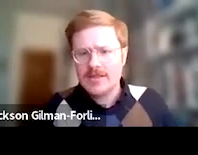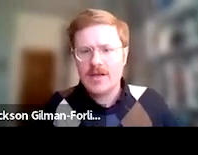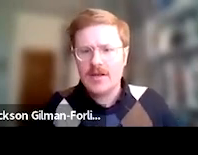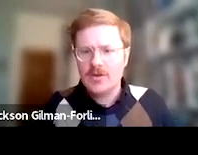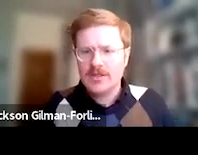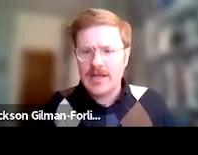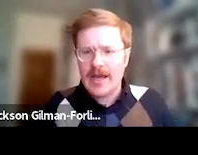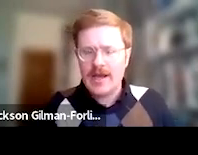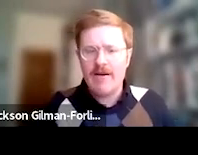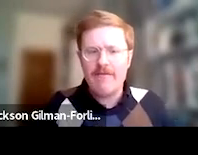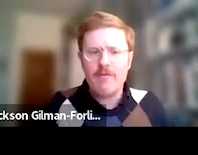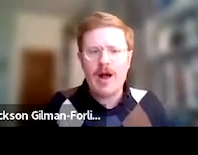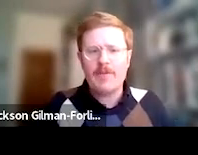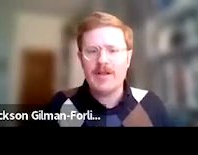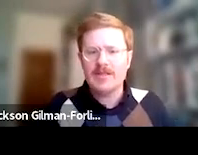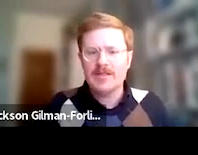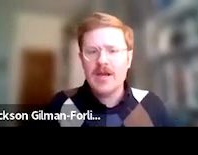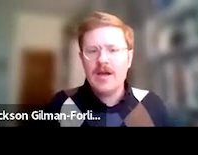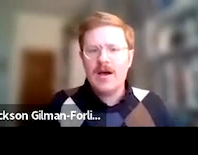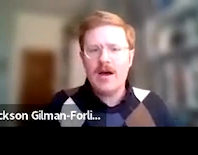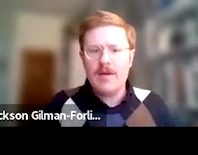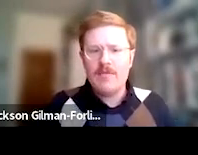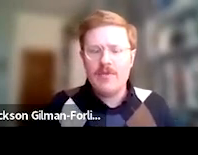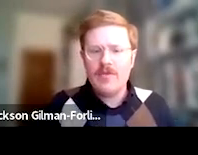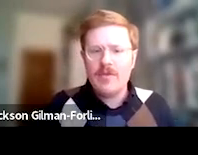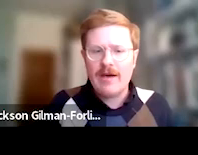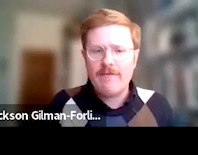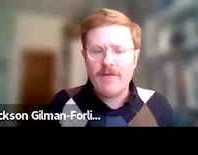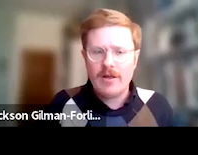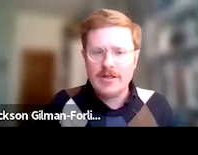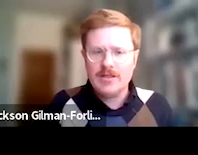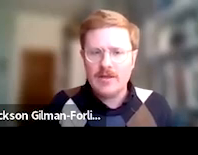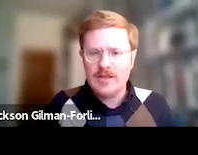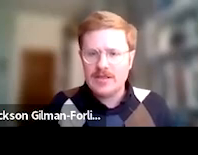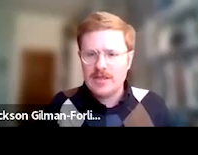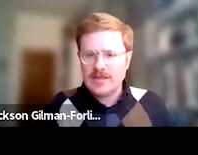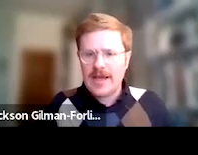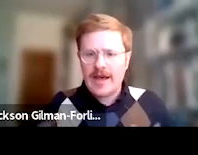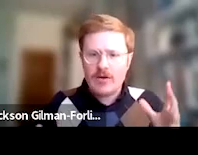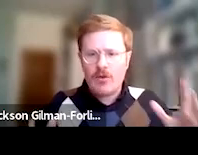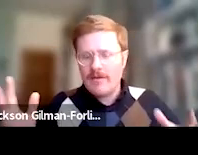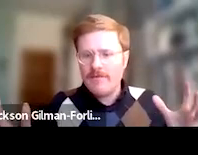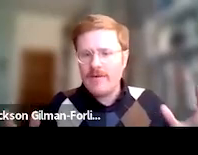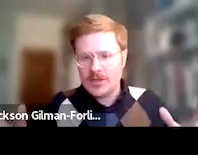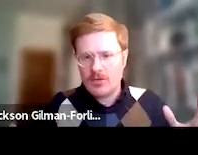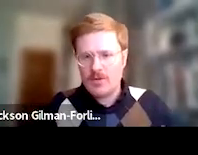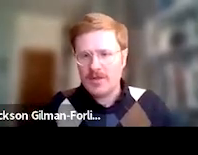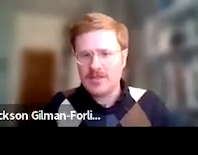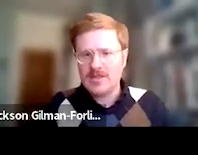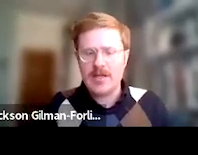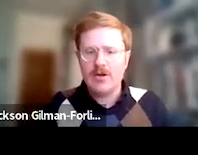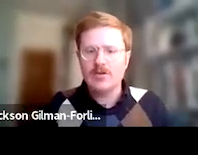you could say, of properties that fall into this category of historic buildings the city owns.